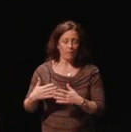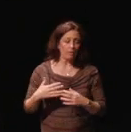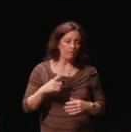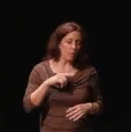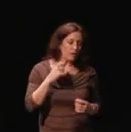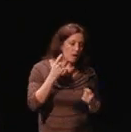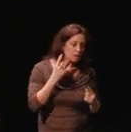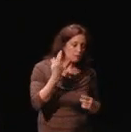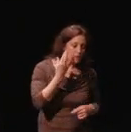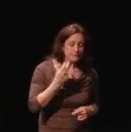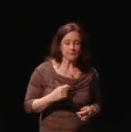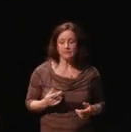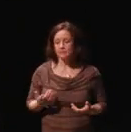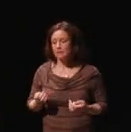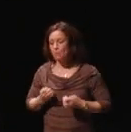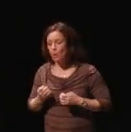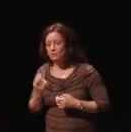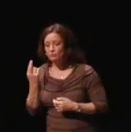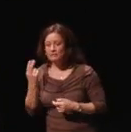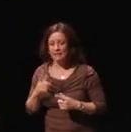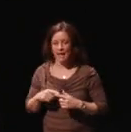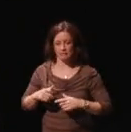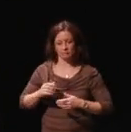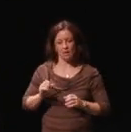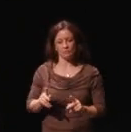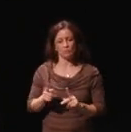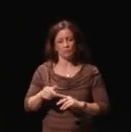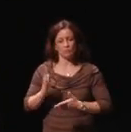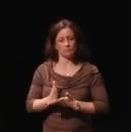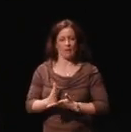whether there's some motor reasons, you've got a chance to stop and take stock.